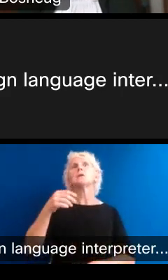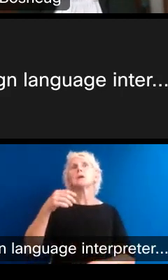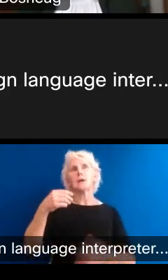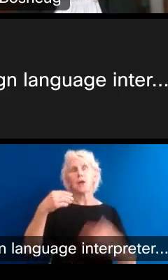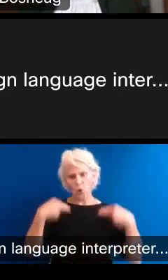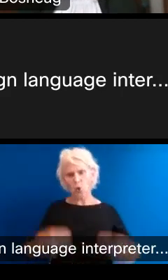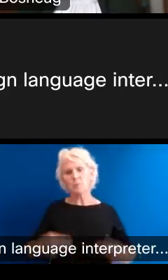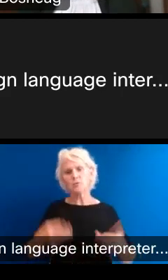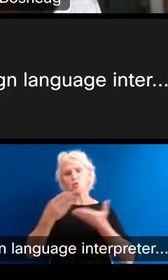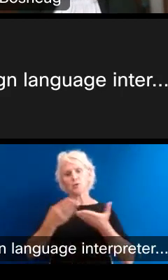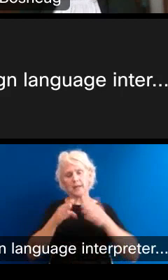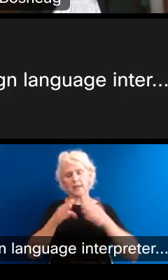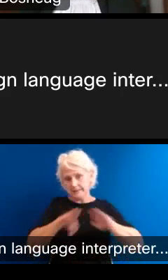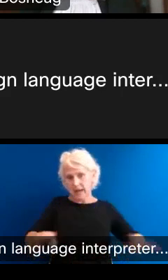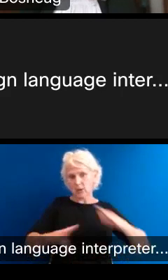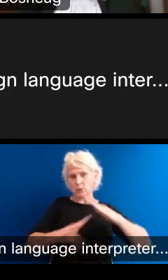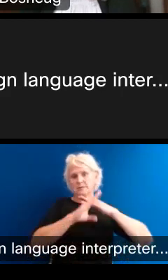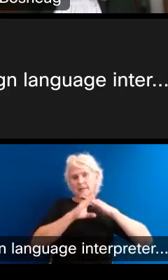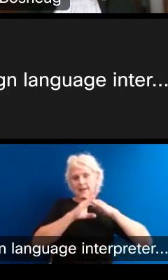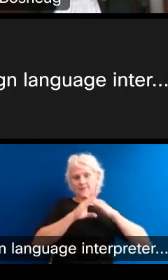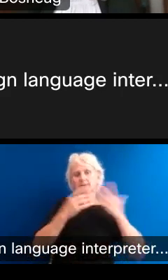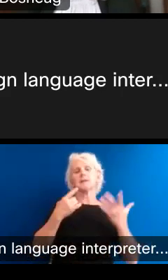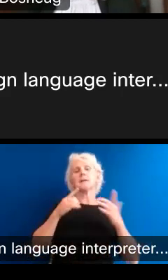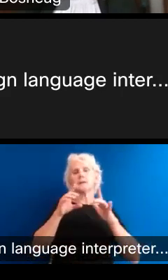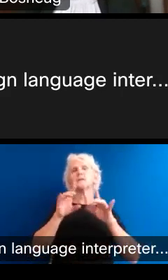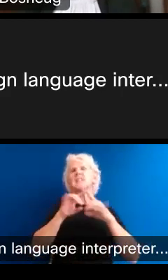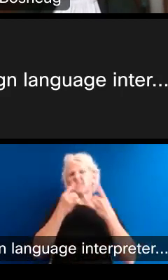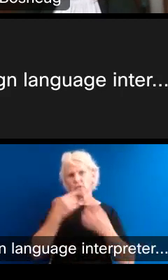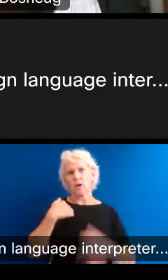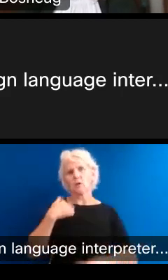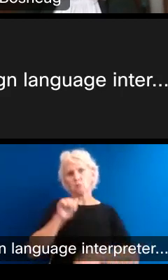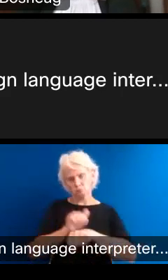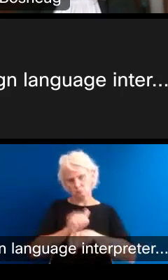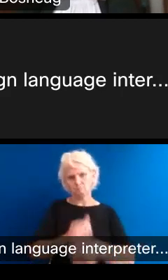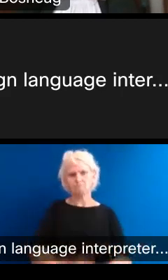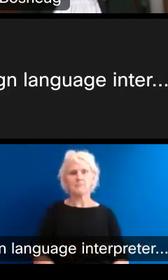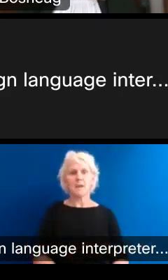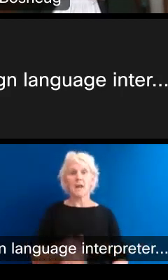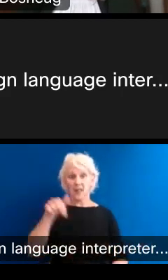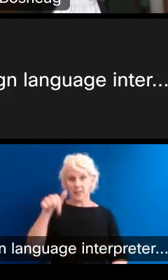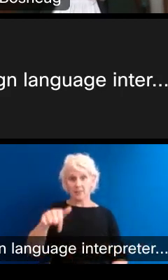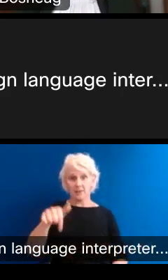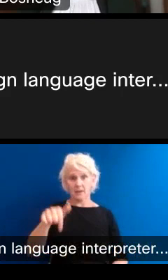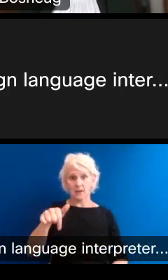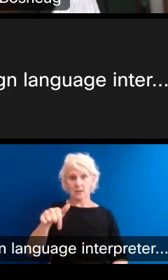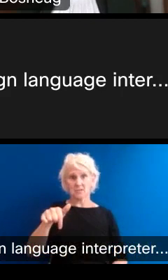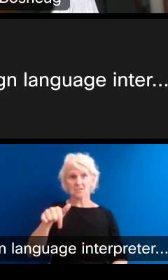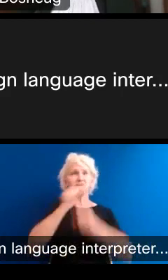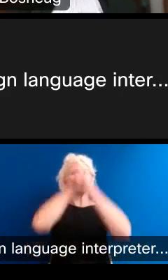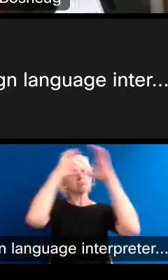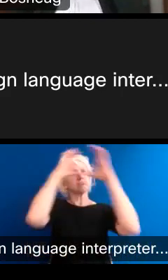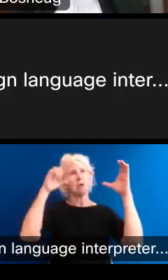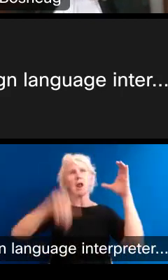Safety and Permanency Division, and the vision for this webinar grew out of a few things. One